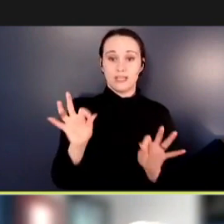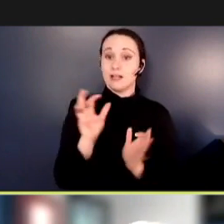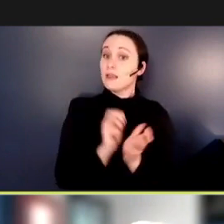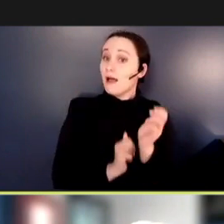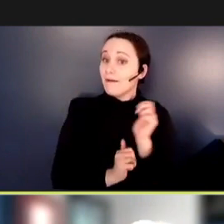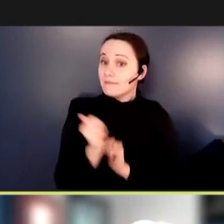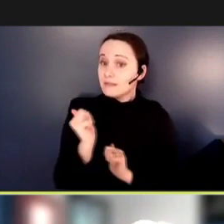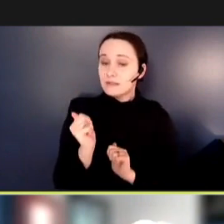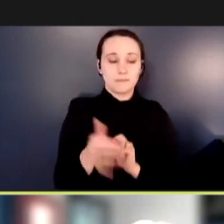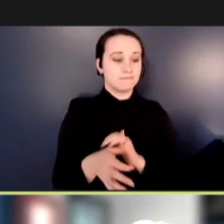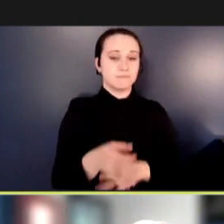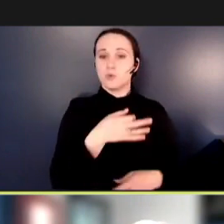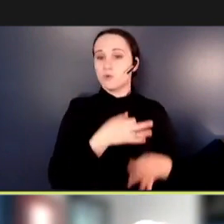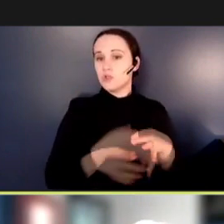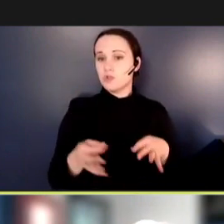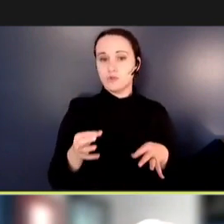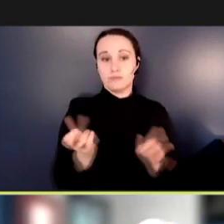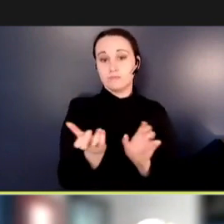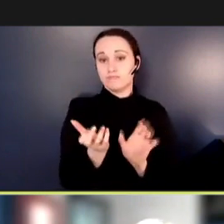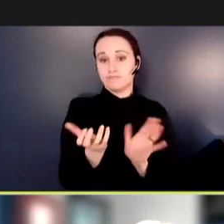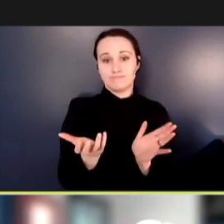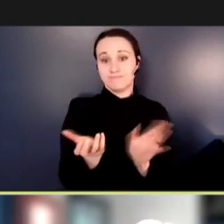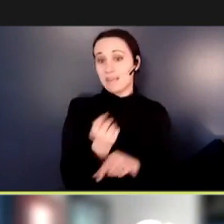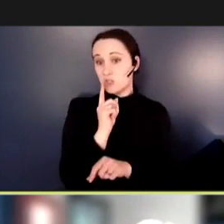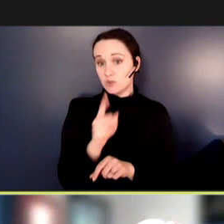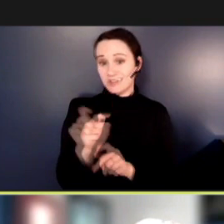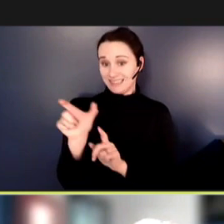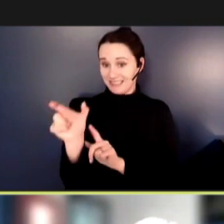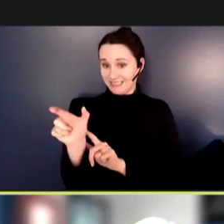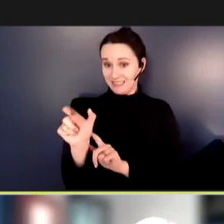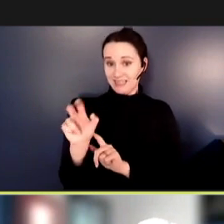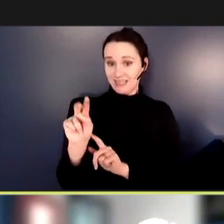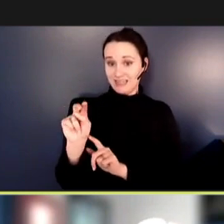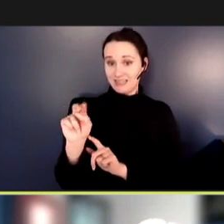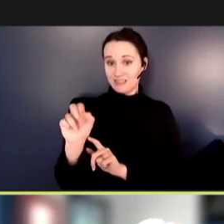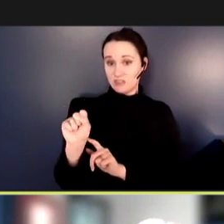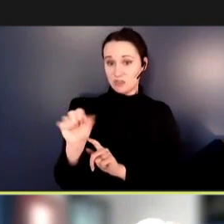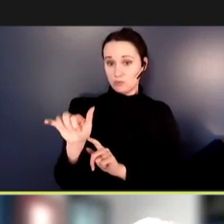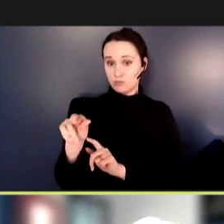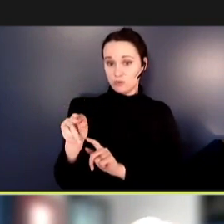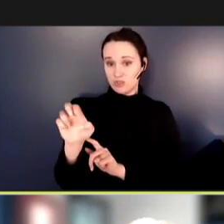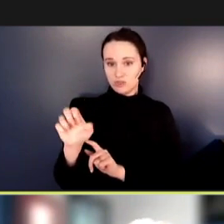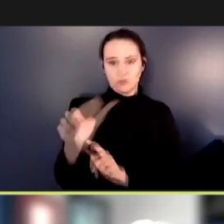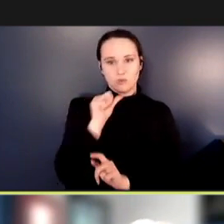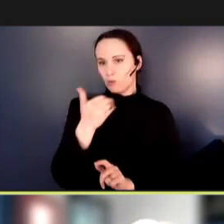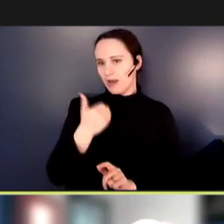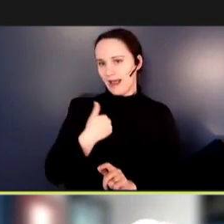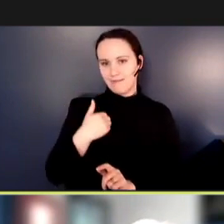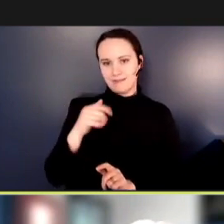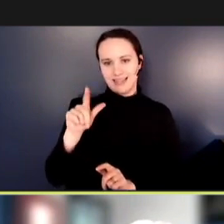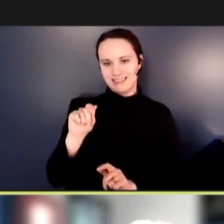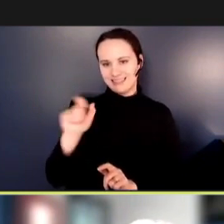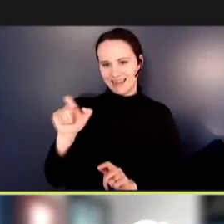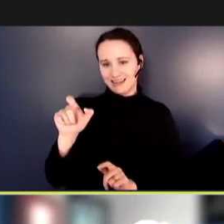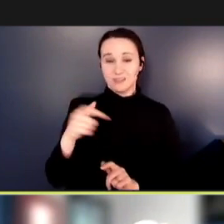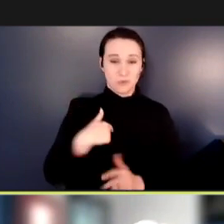or making sure that your syringes do not contain latex as well. So go latex-free in your practice.